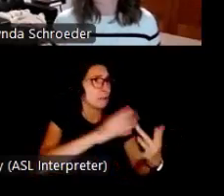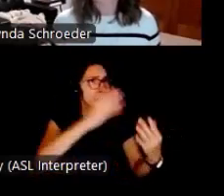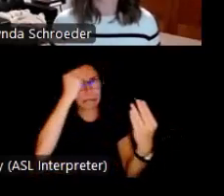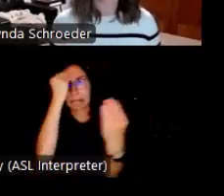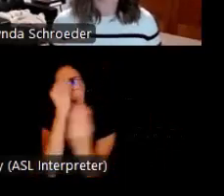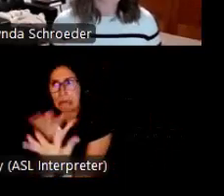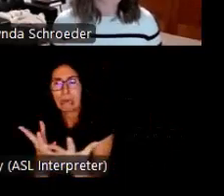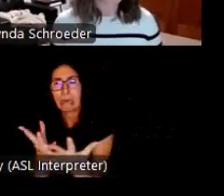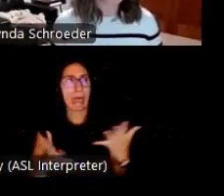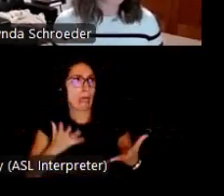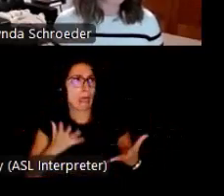in rural communities.